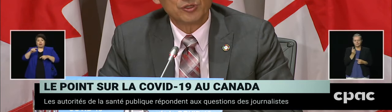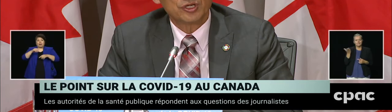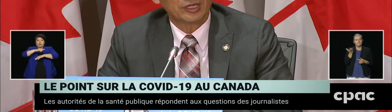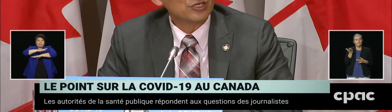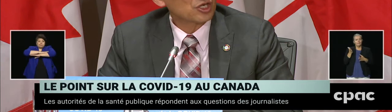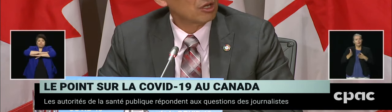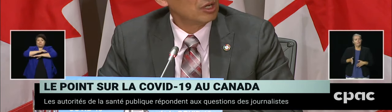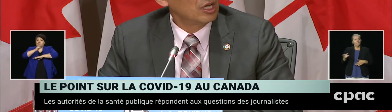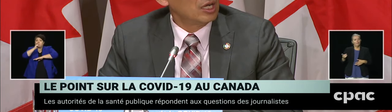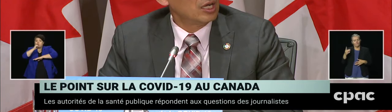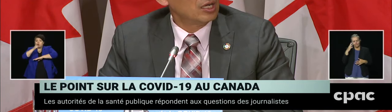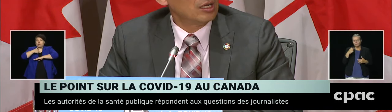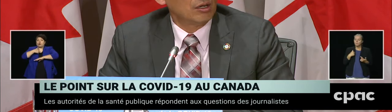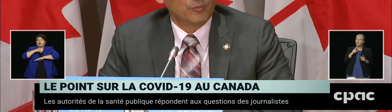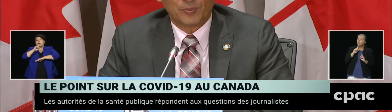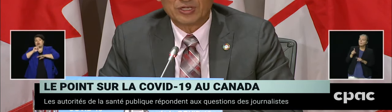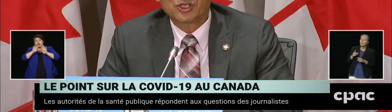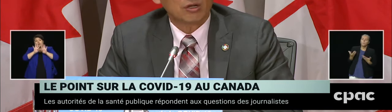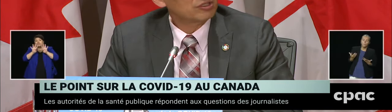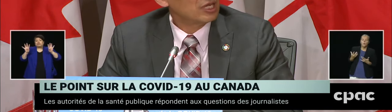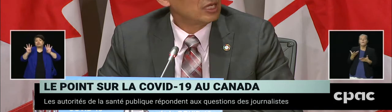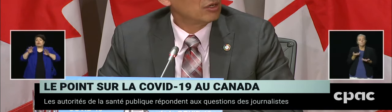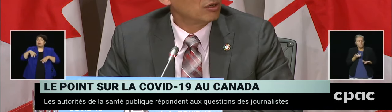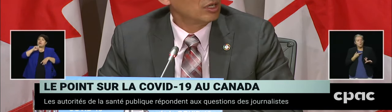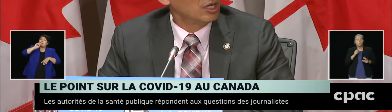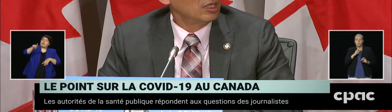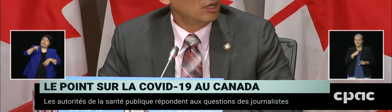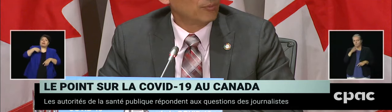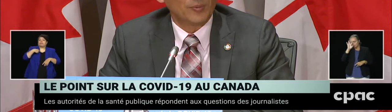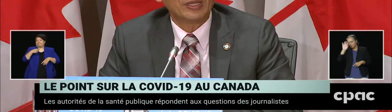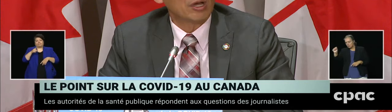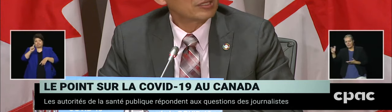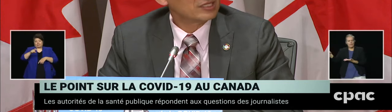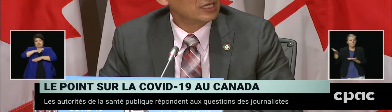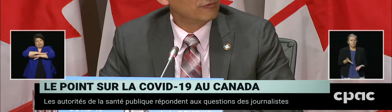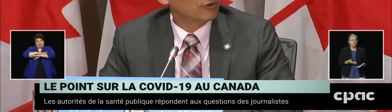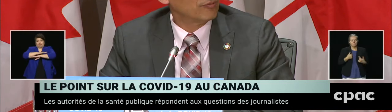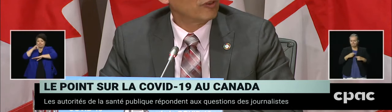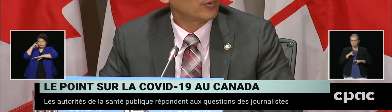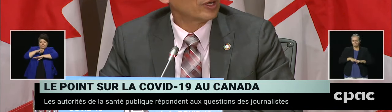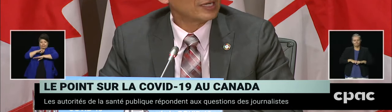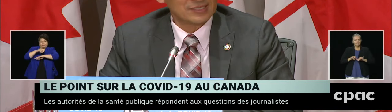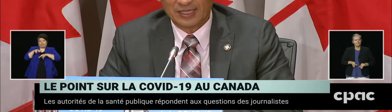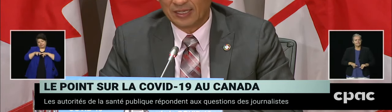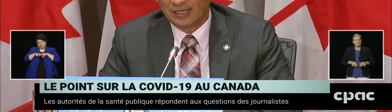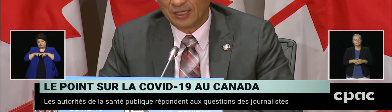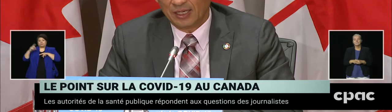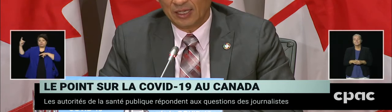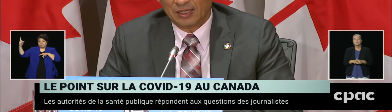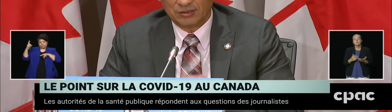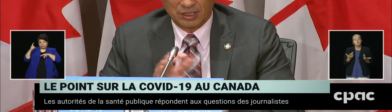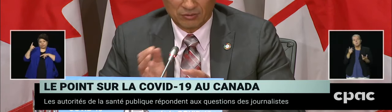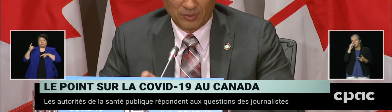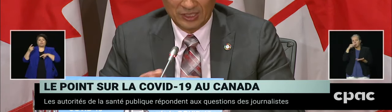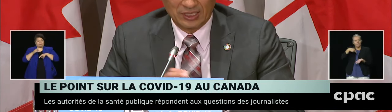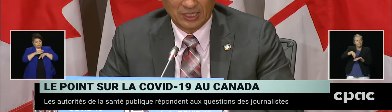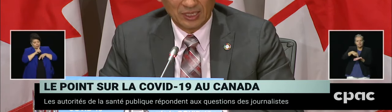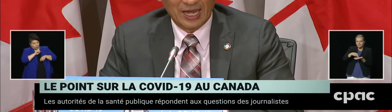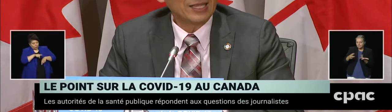BAR TO GET A DRINK, YOU HAVE TO SIT AT OUR TABLE, AND A WAITER